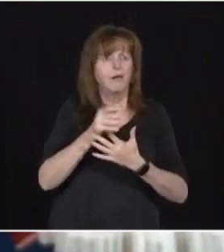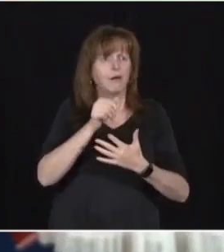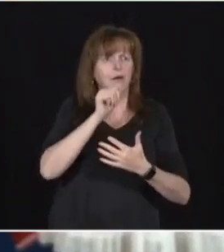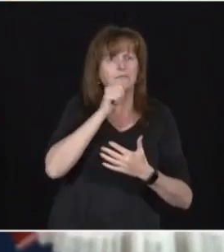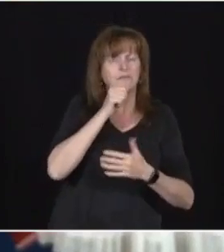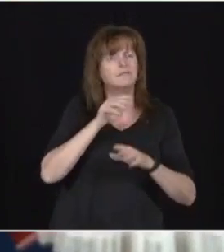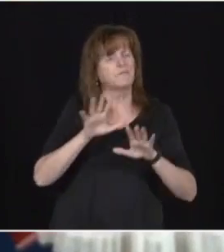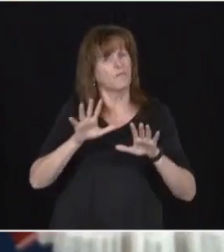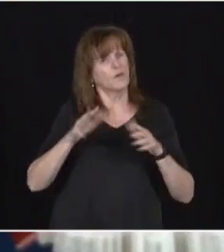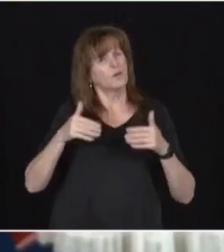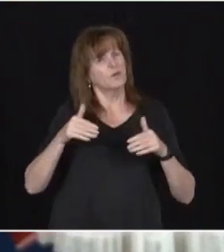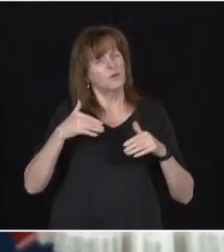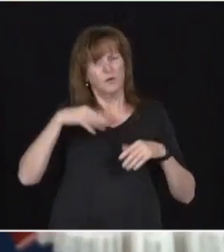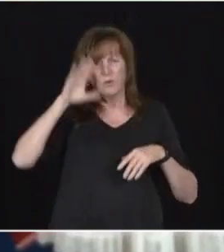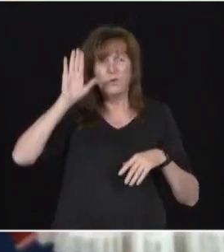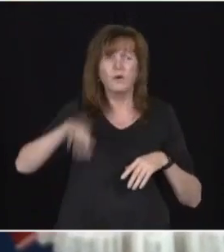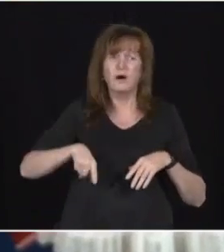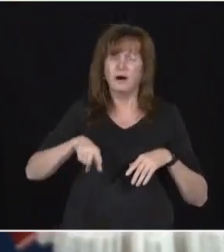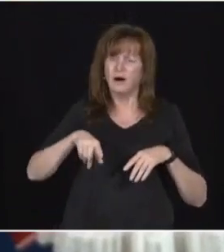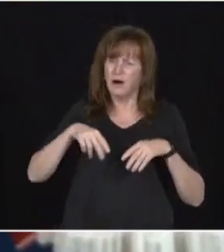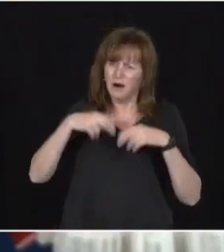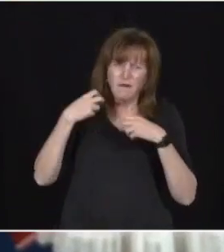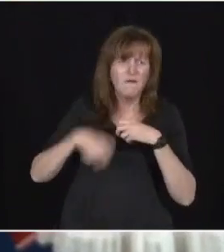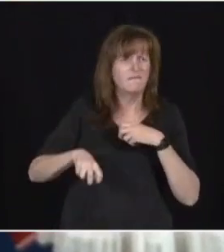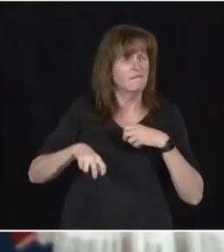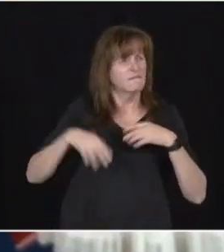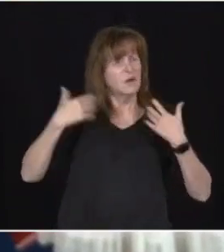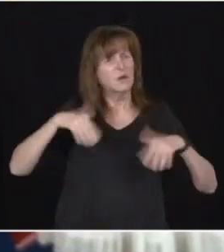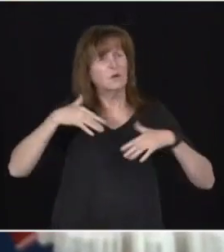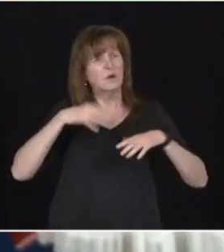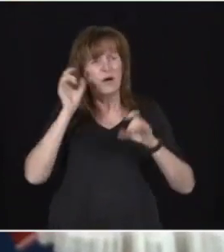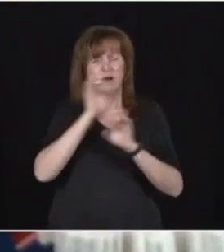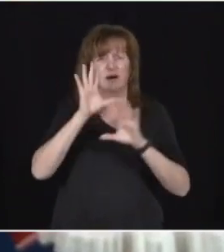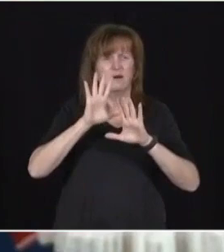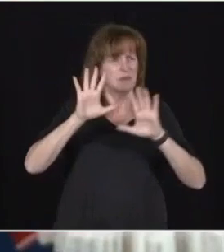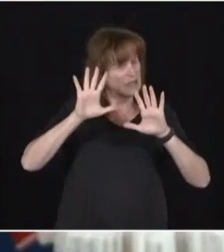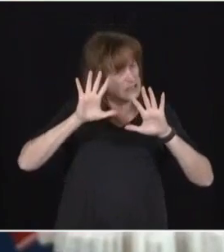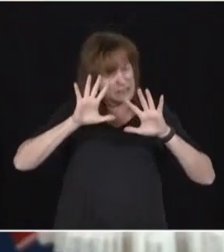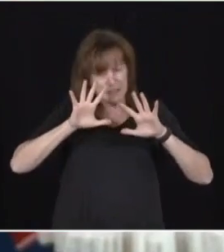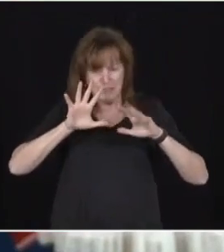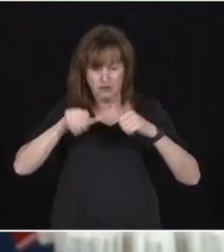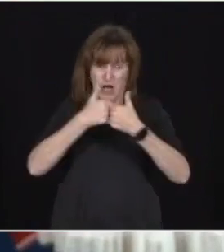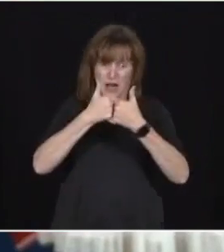I know we are proud of all of you for rising to the challenge in doing the very best in this